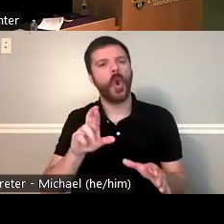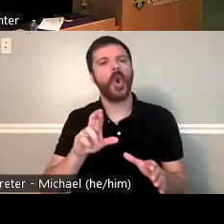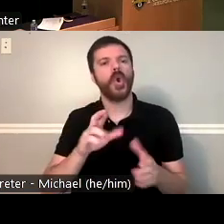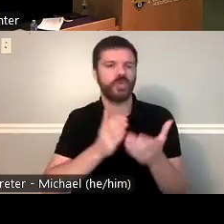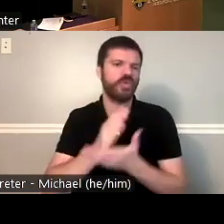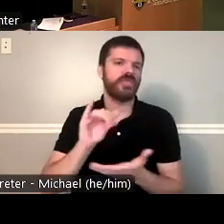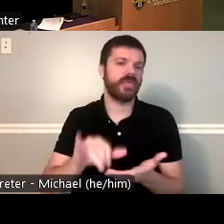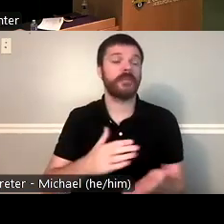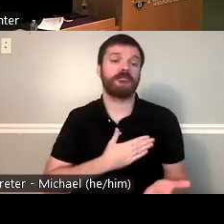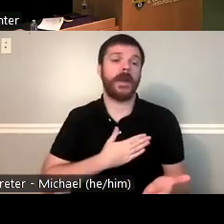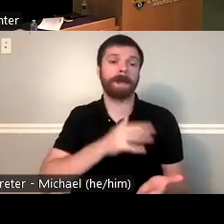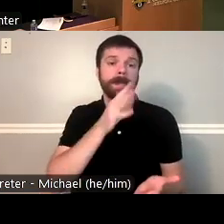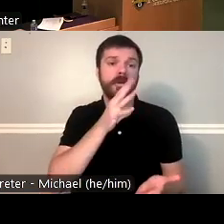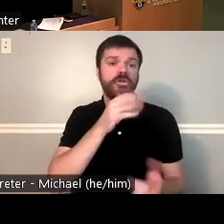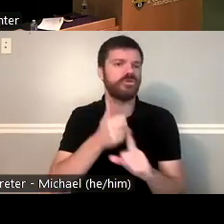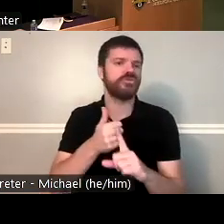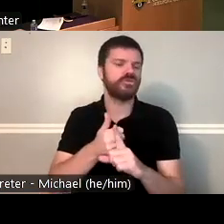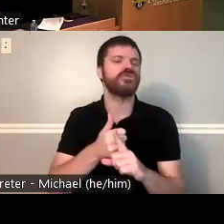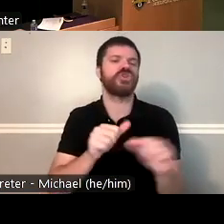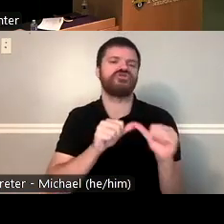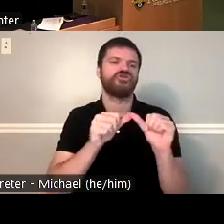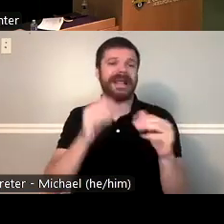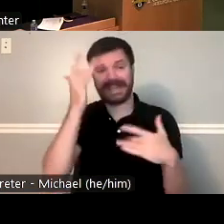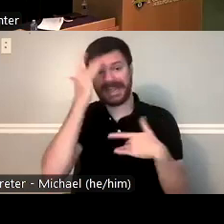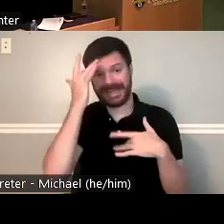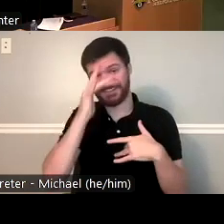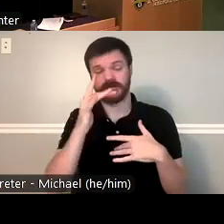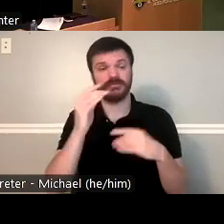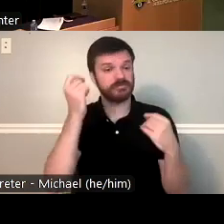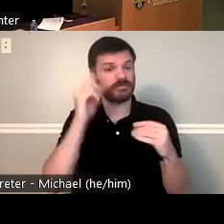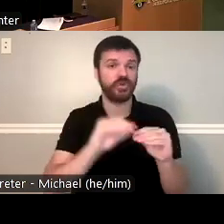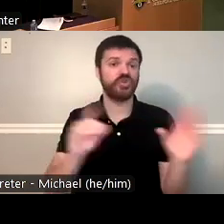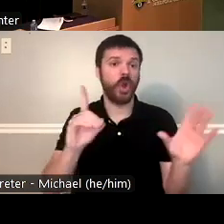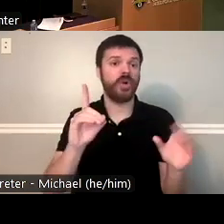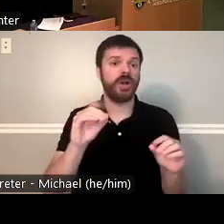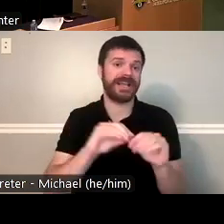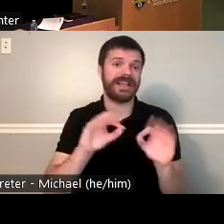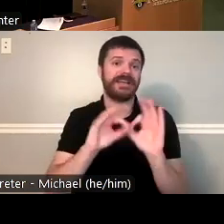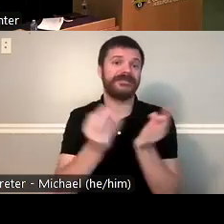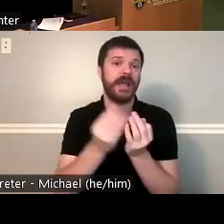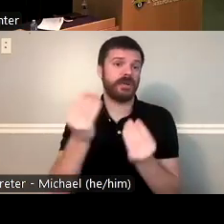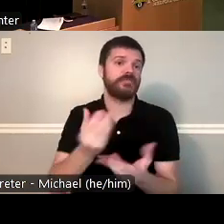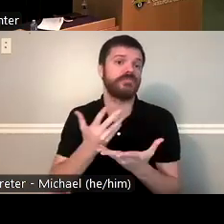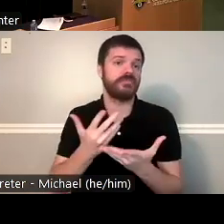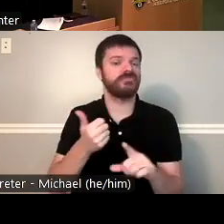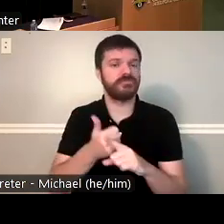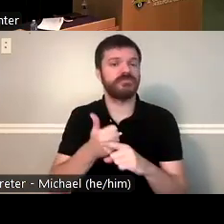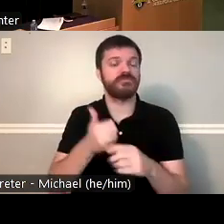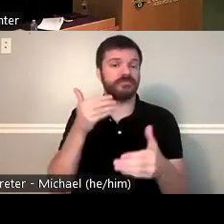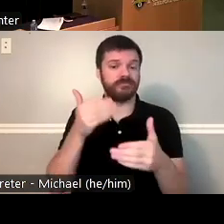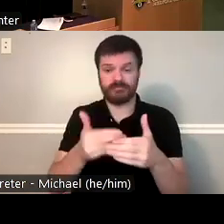had a chronic illness that no one in the family said to me was terminal but of course she died and